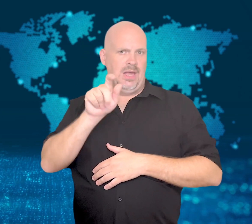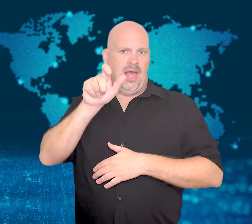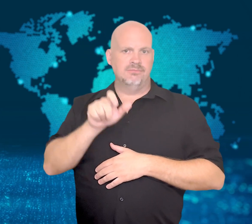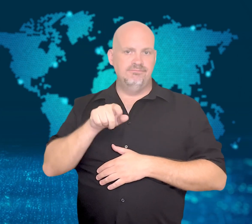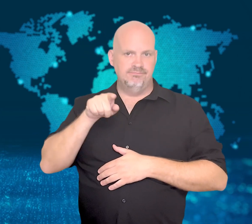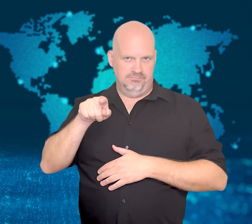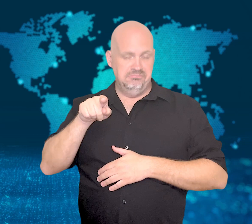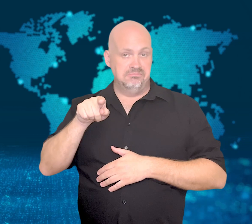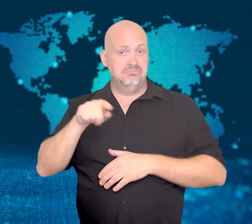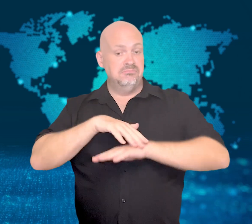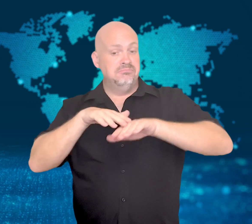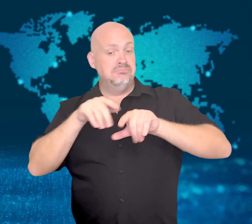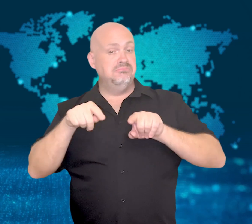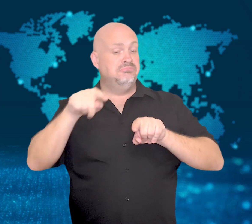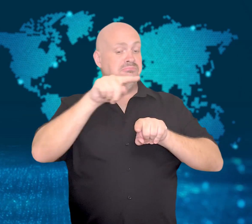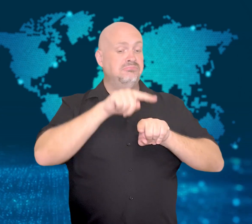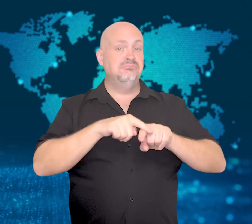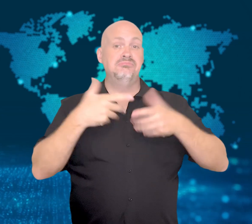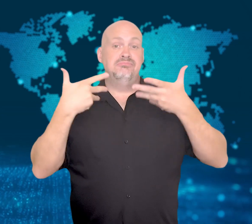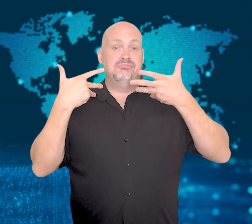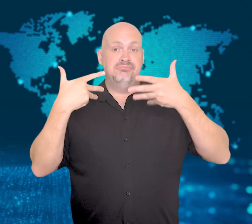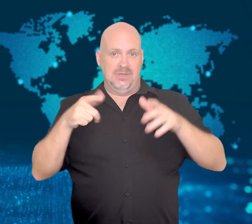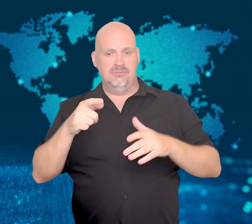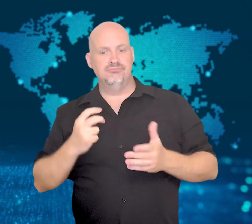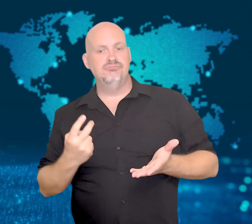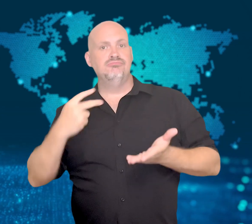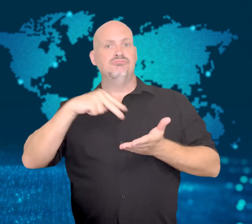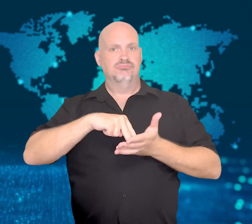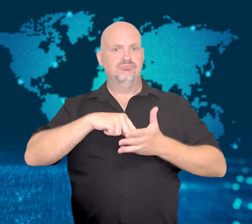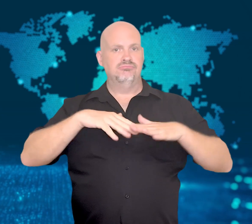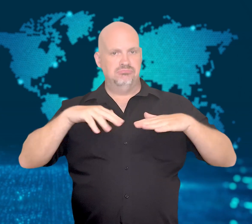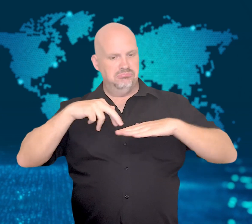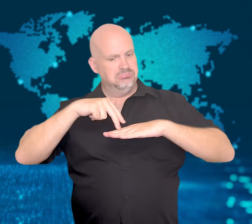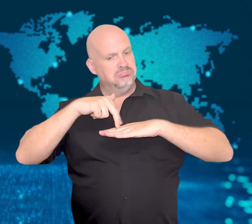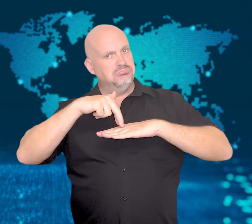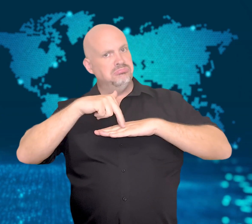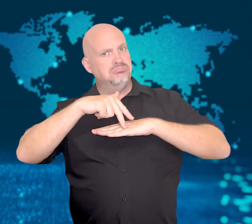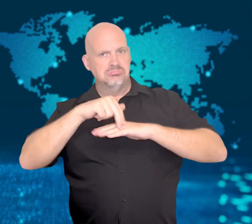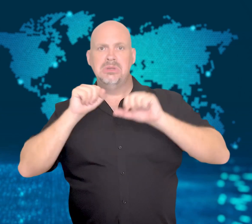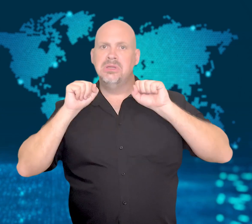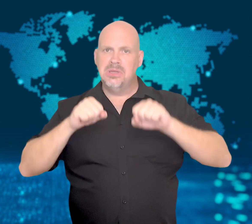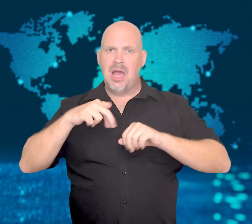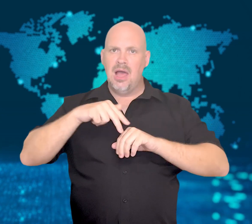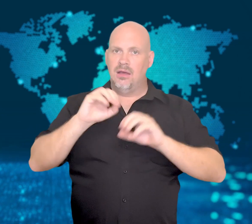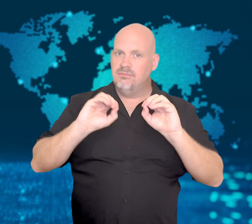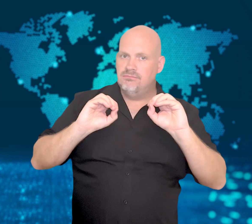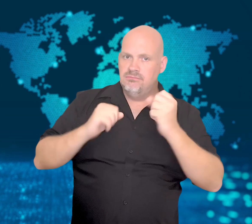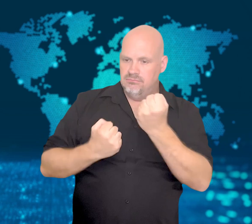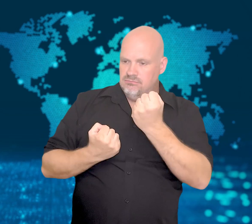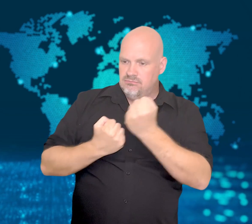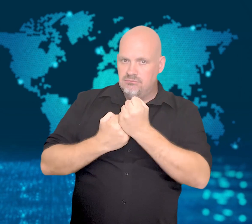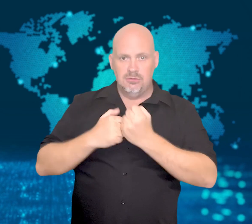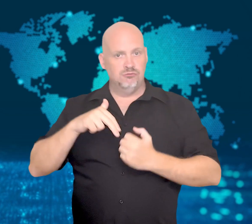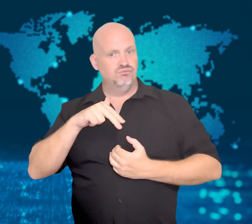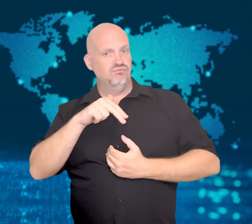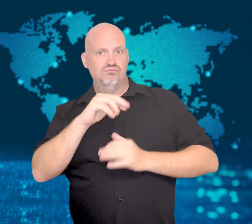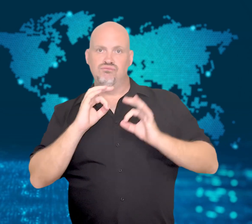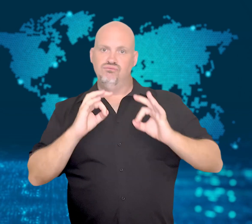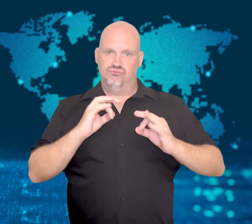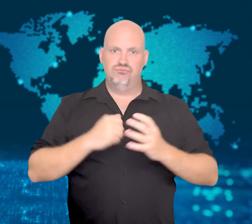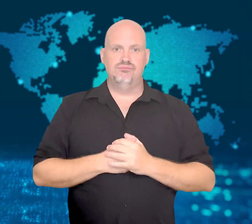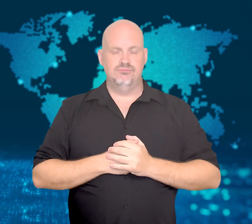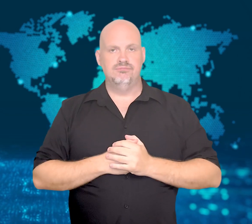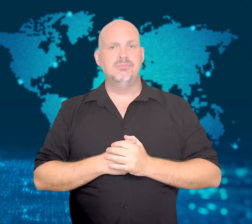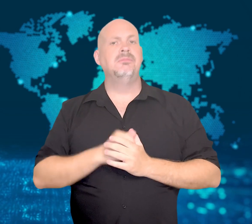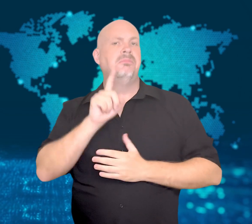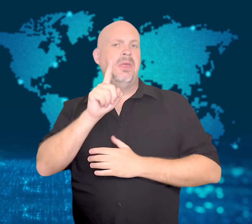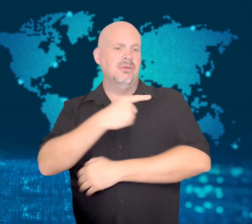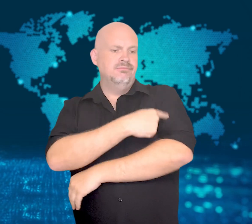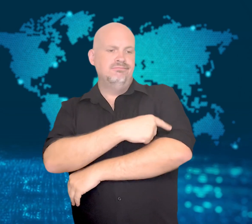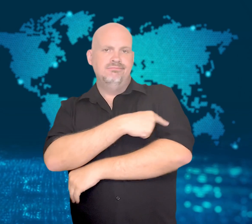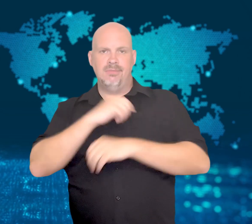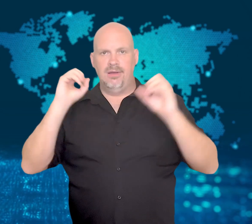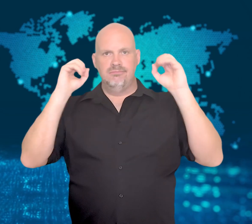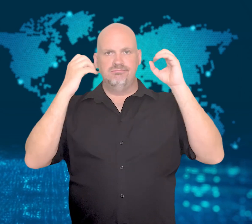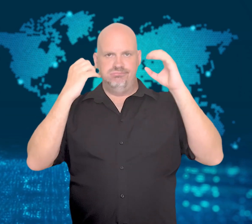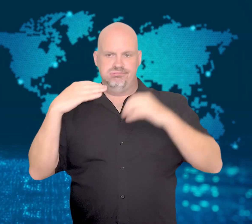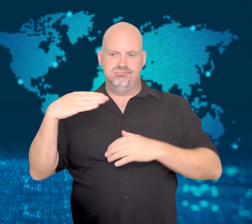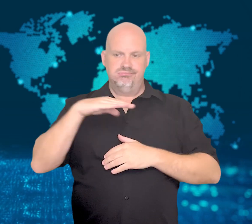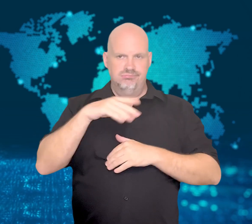but he was taken in an ambulance for a health check at a nearby hospital.